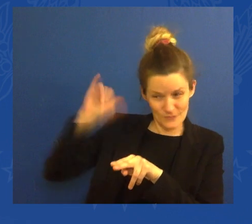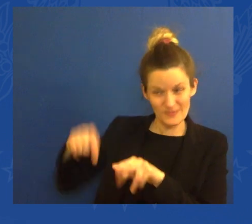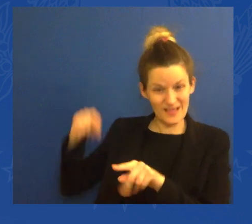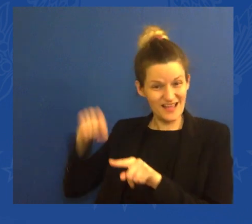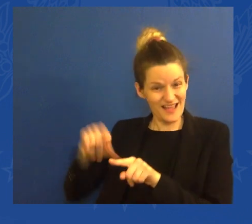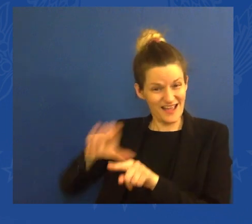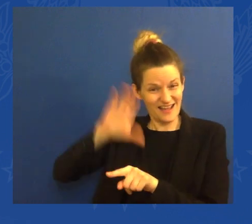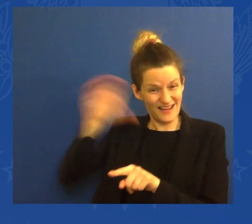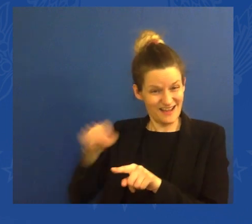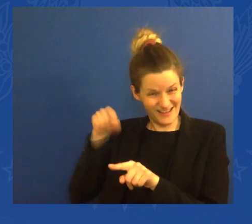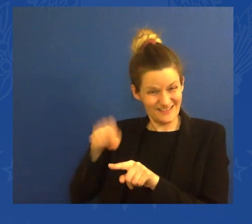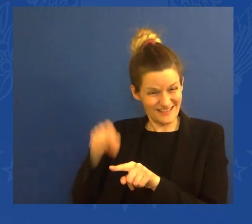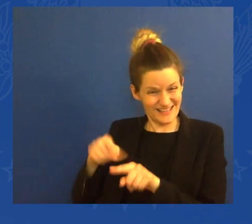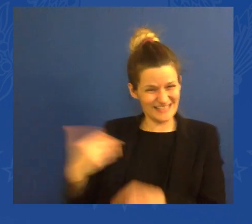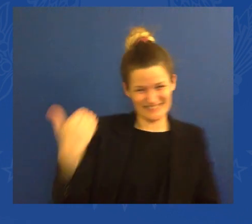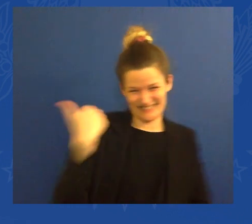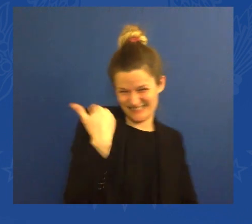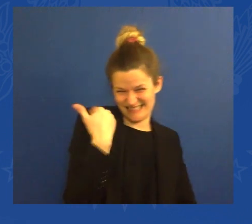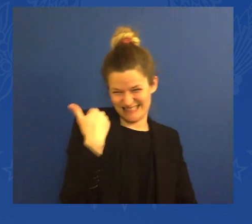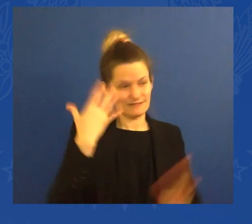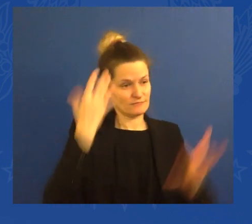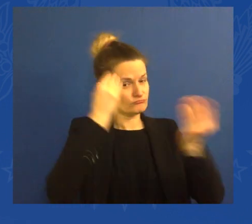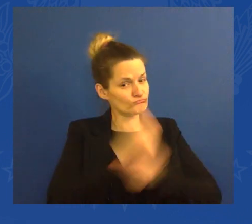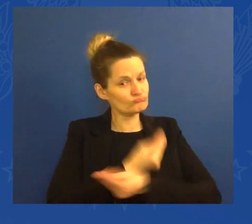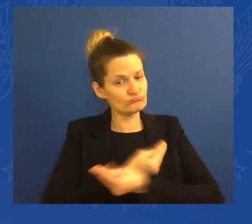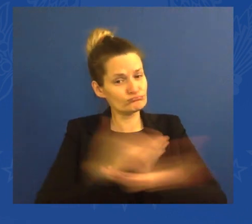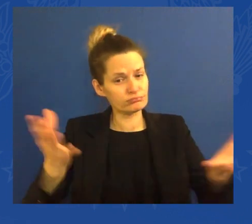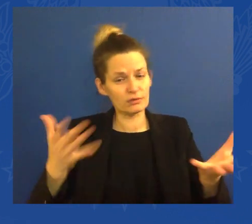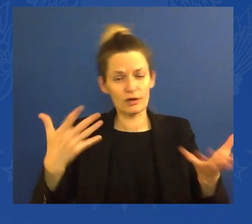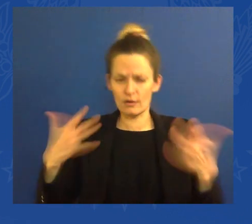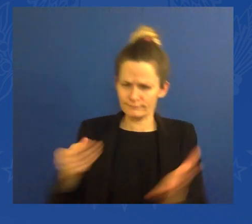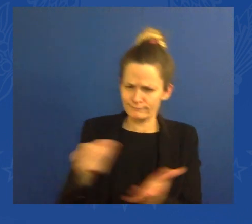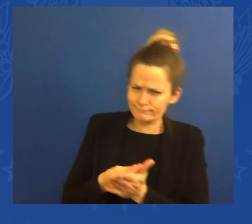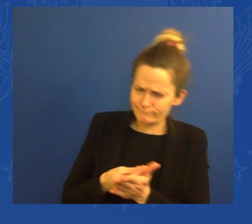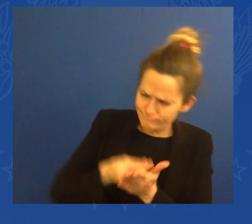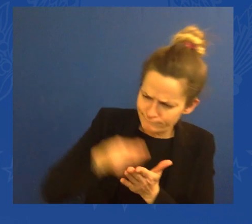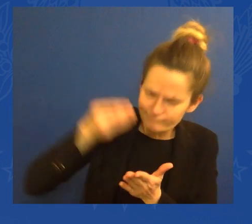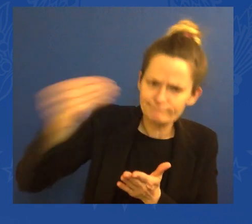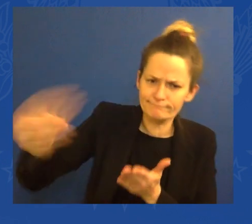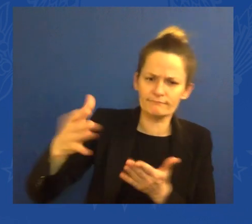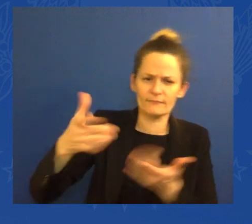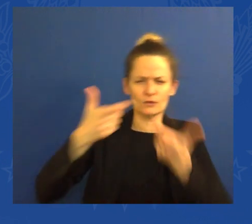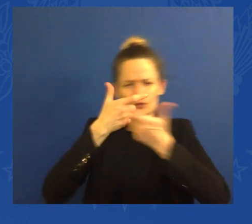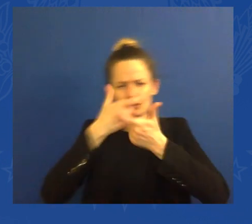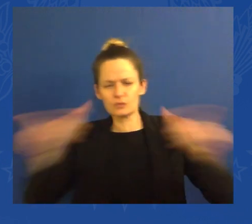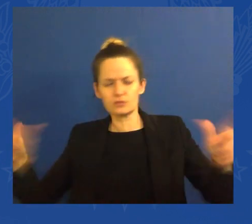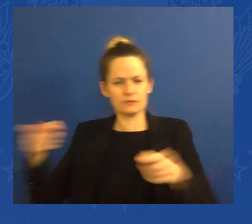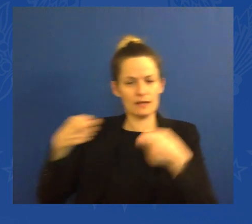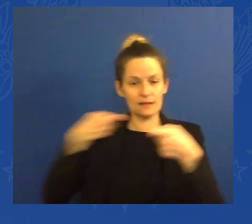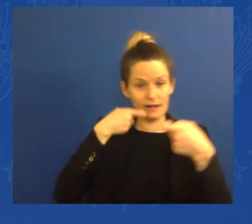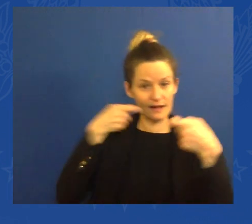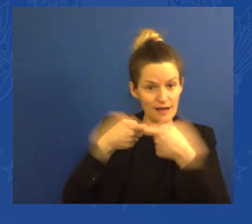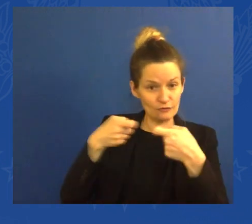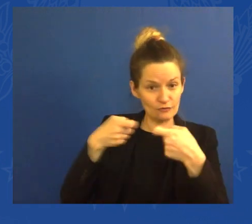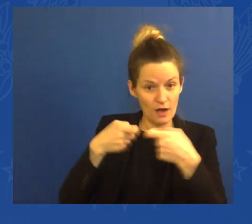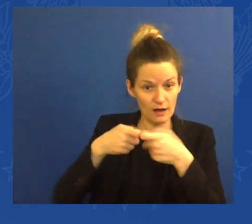of the largest-ever purchase of electric locomotives made in Erie, Pennsylvania. And in the same plant, by the way,